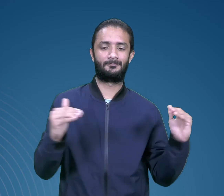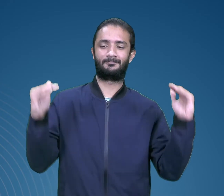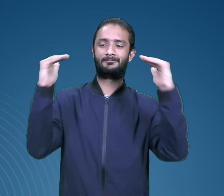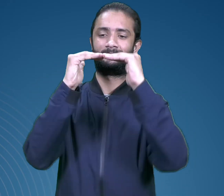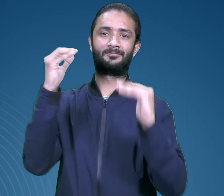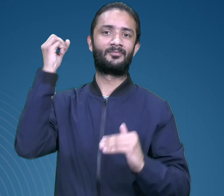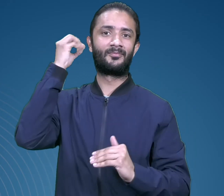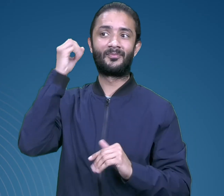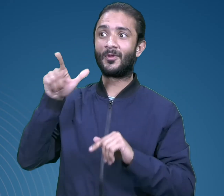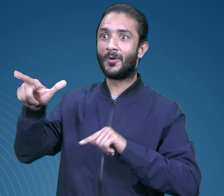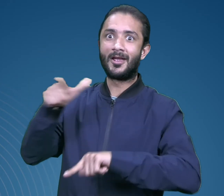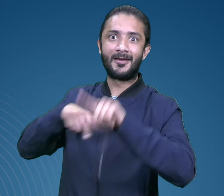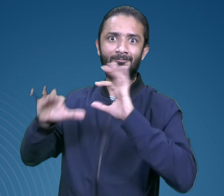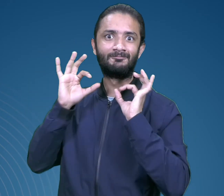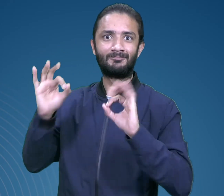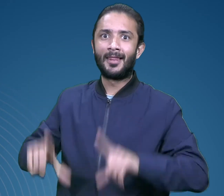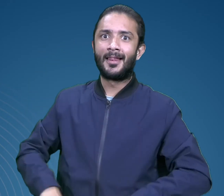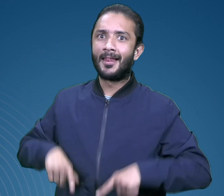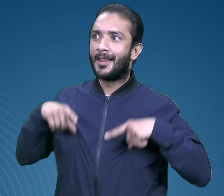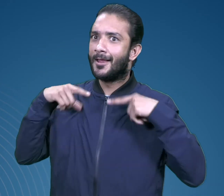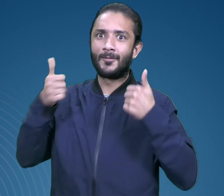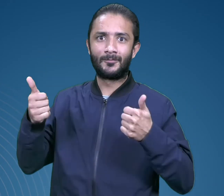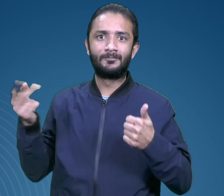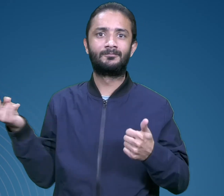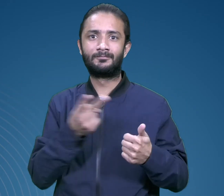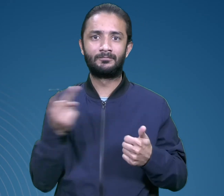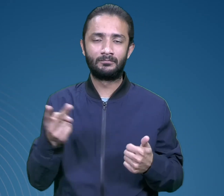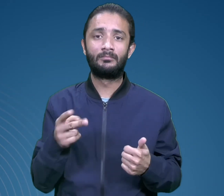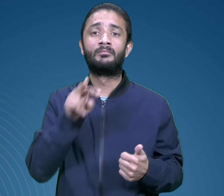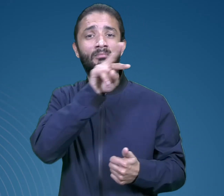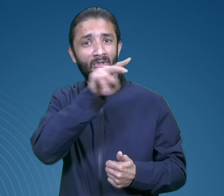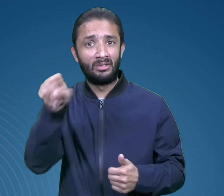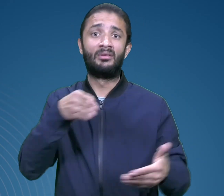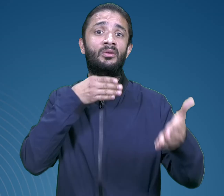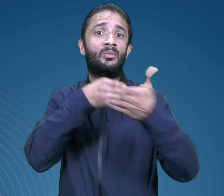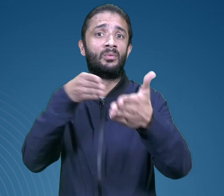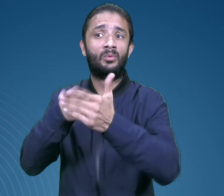just like hearing children.